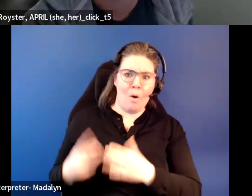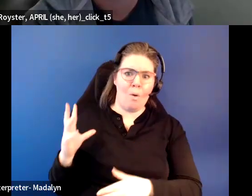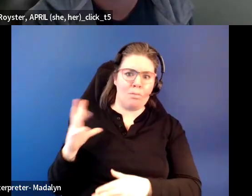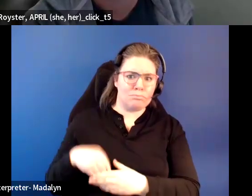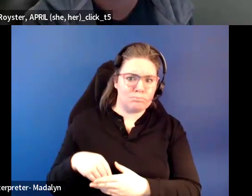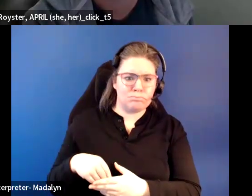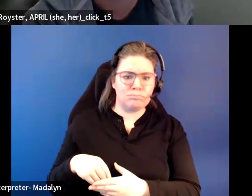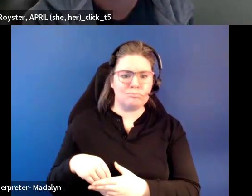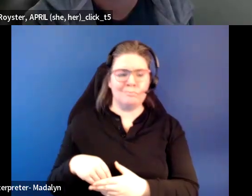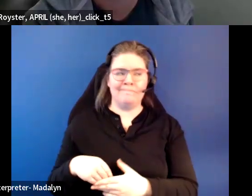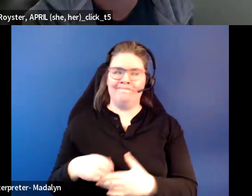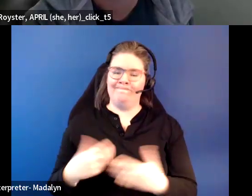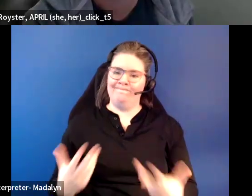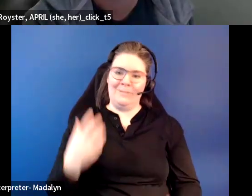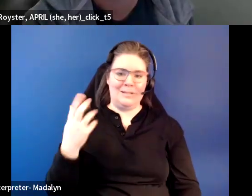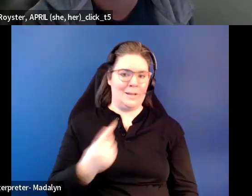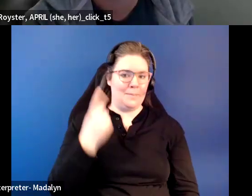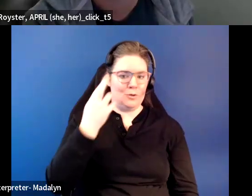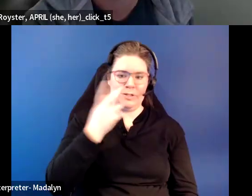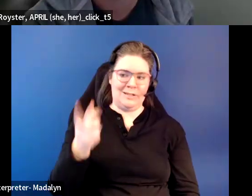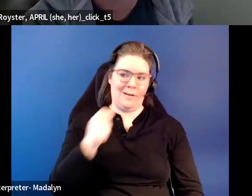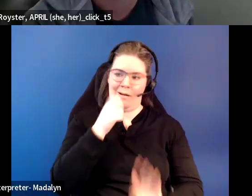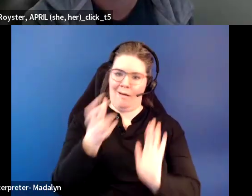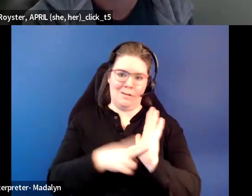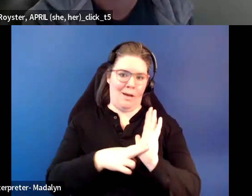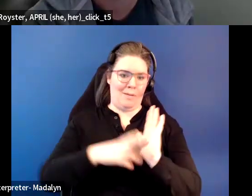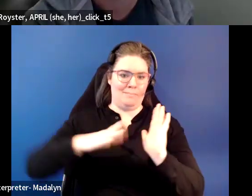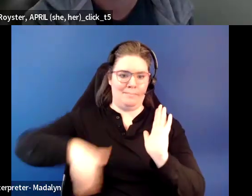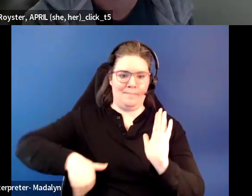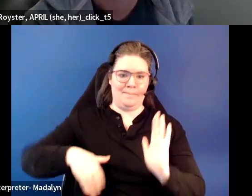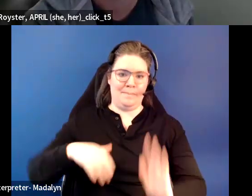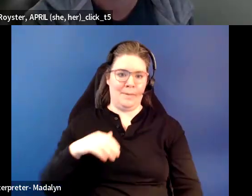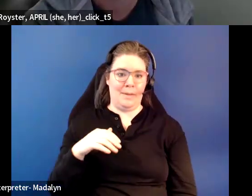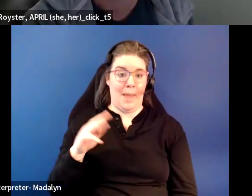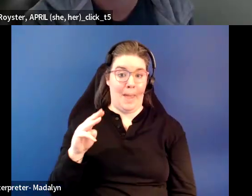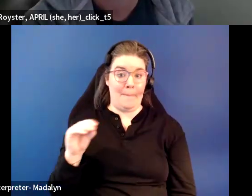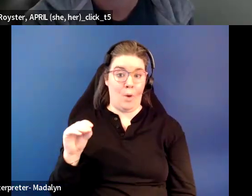Carolyn Grawi: for whatever reason they haven't signed it. But they they haven't signed the mou, but